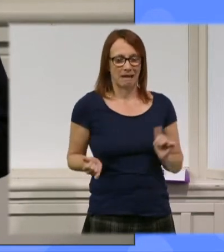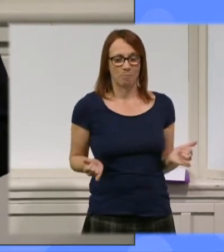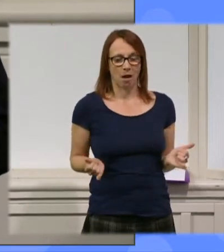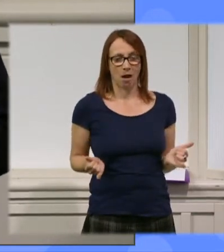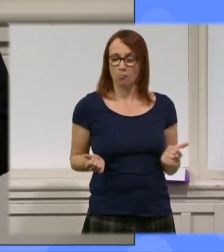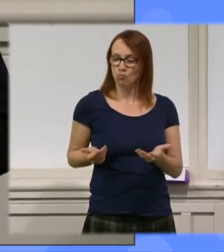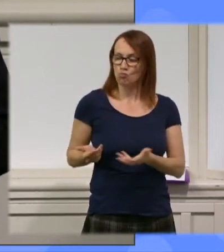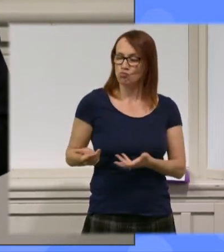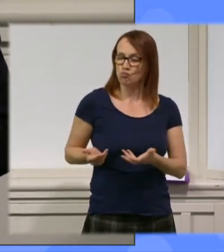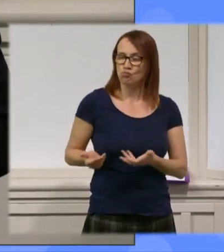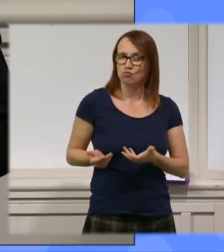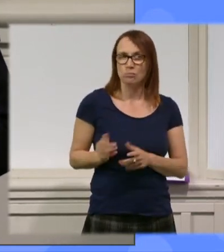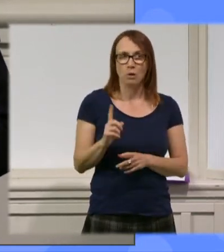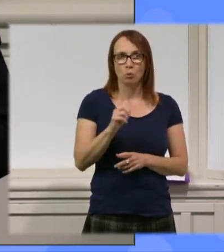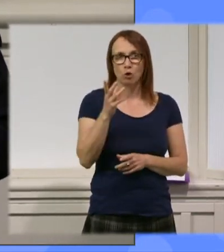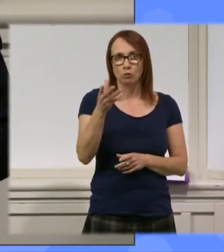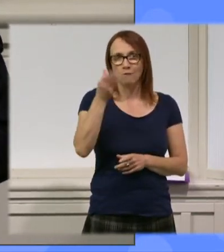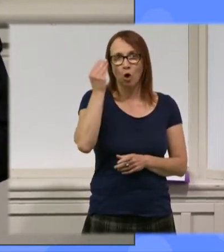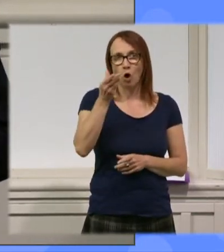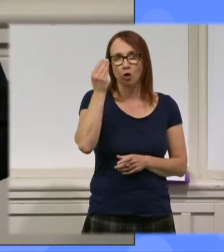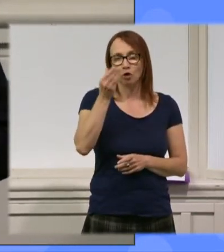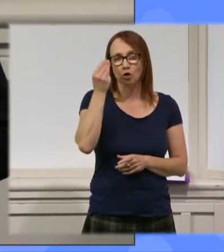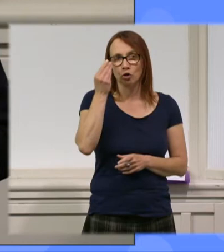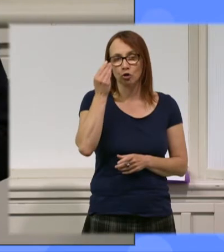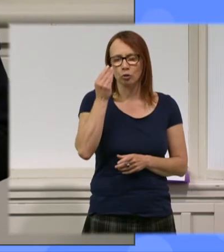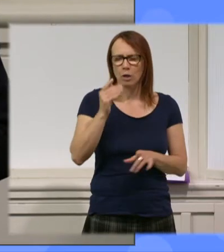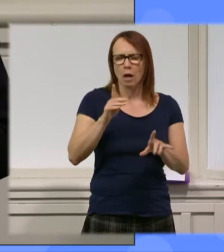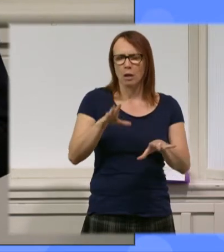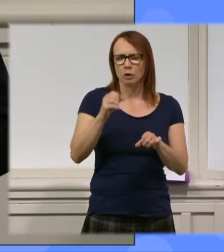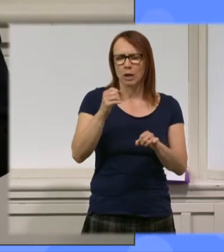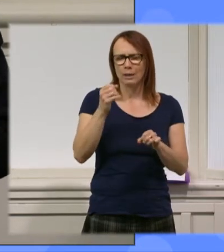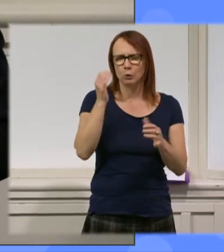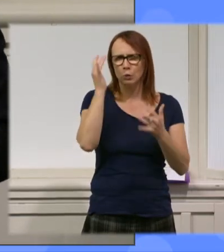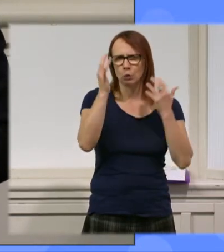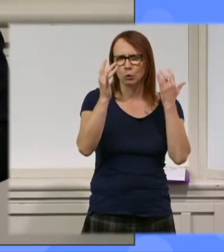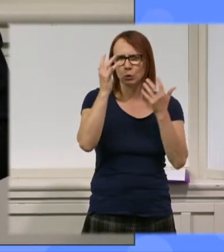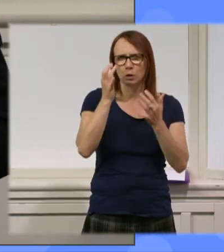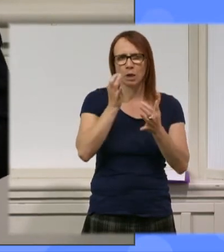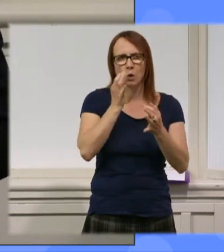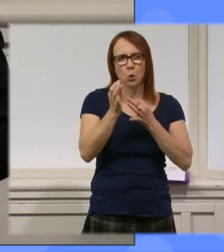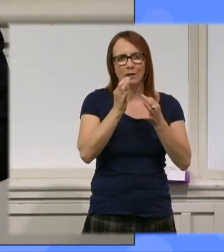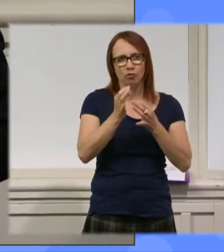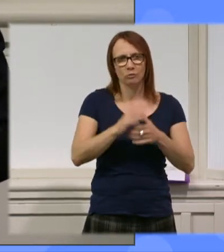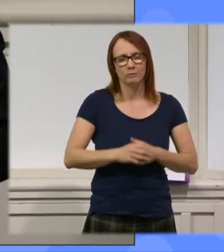have a chat about what you've heard and if you'd like to to begin to formulate a question and we'll take as many as we can and what I'd ask you to do is to be